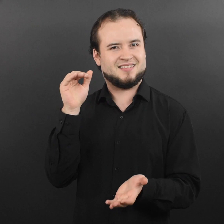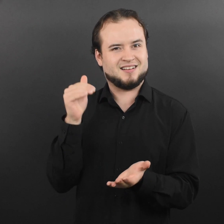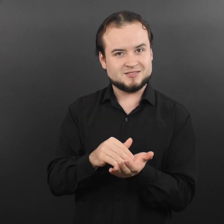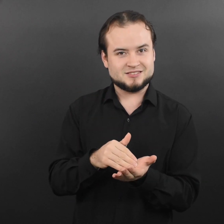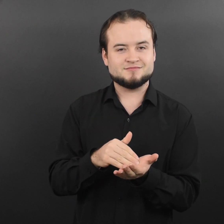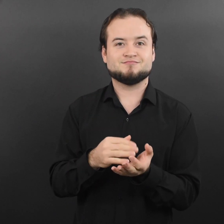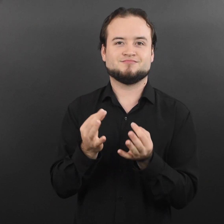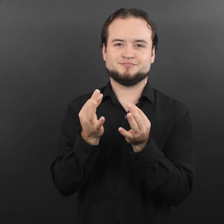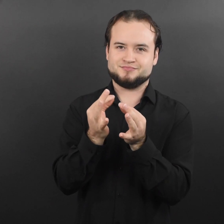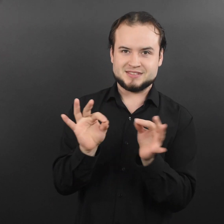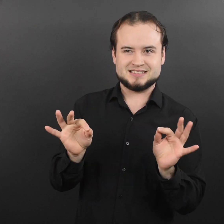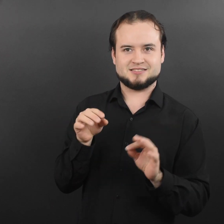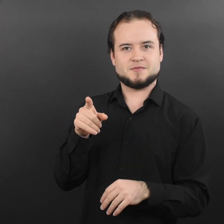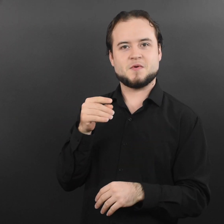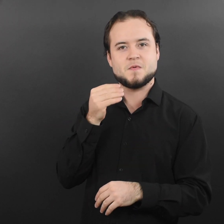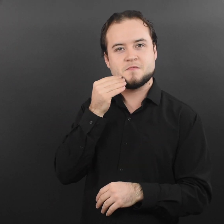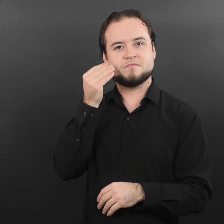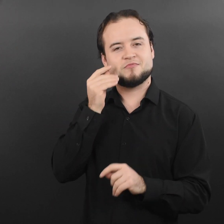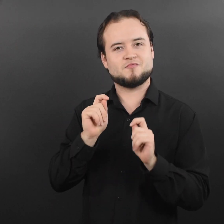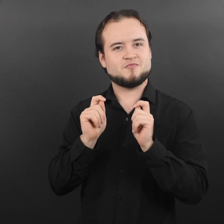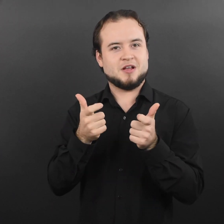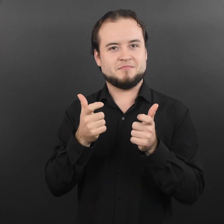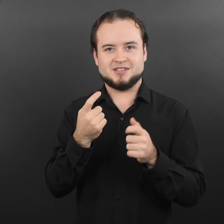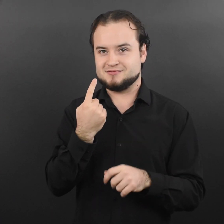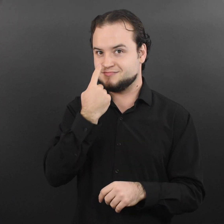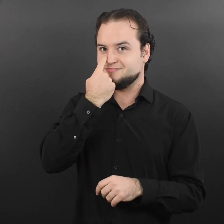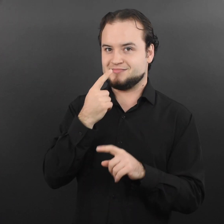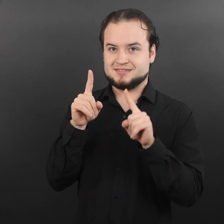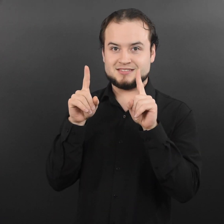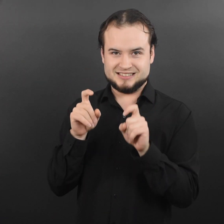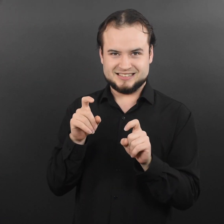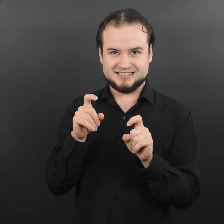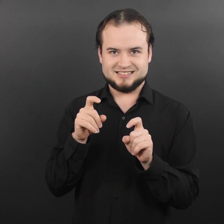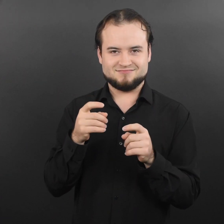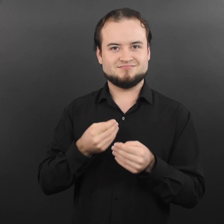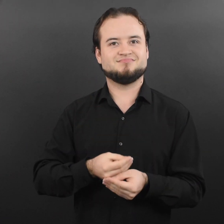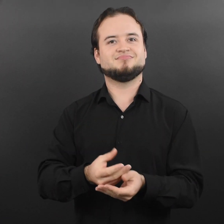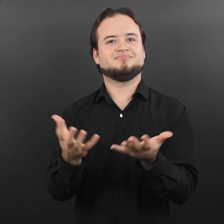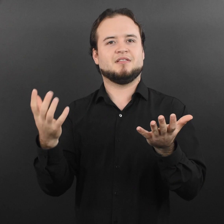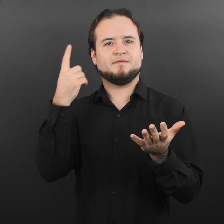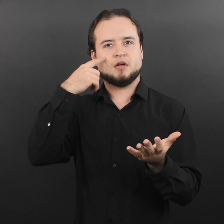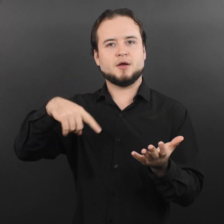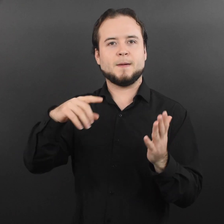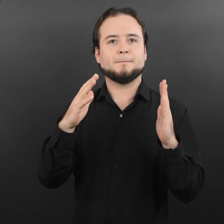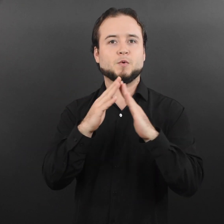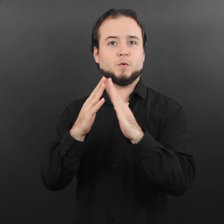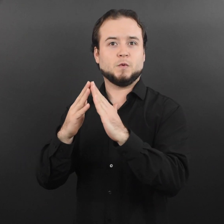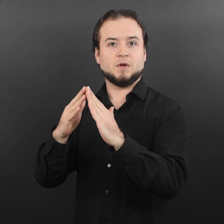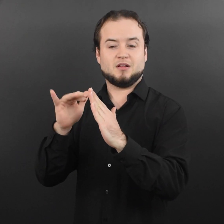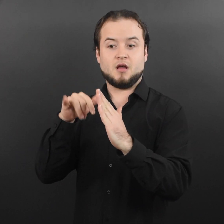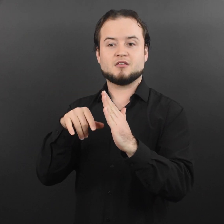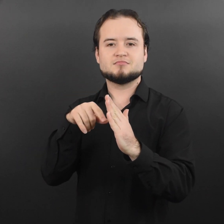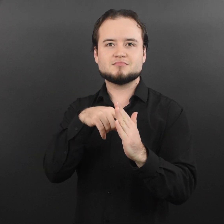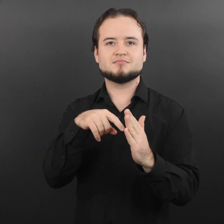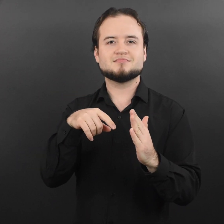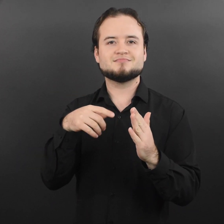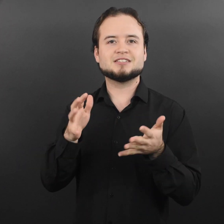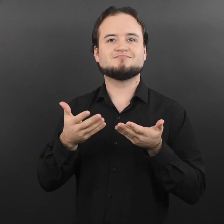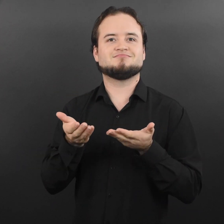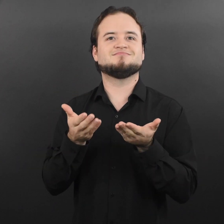at-home, rapid tests to communities they serve at specified pick-up locations.